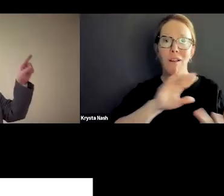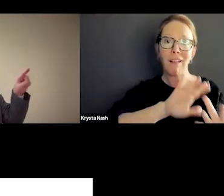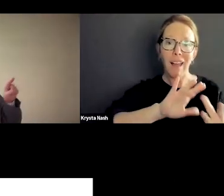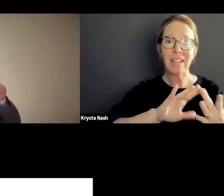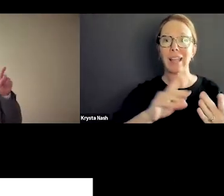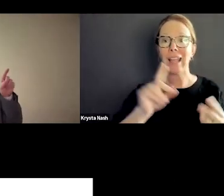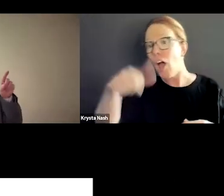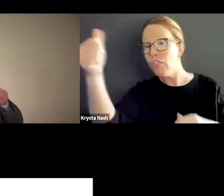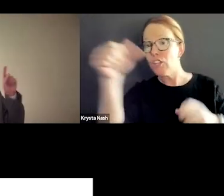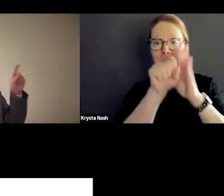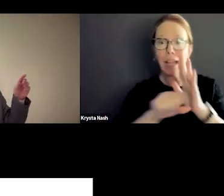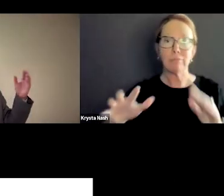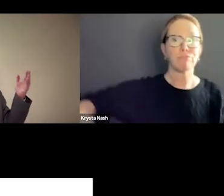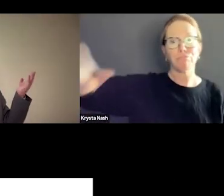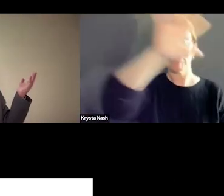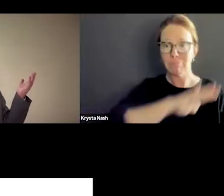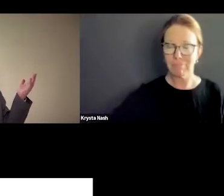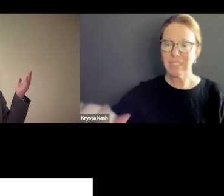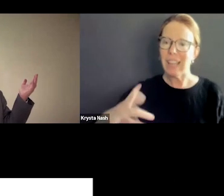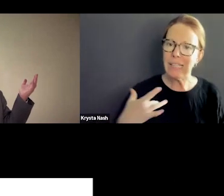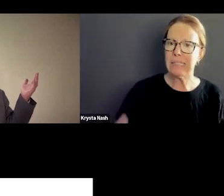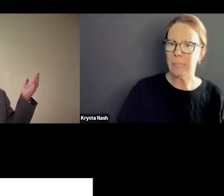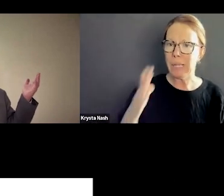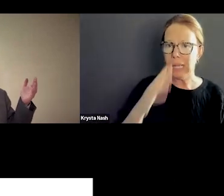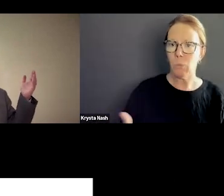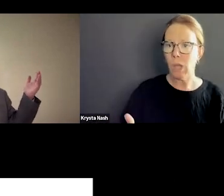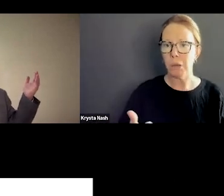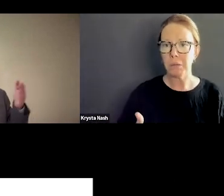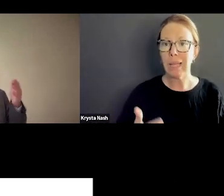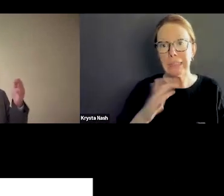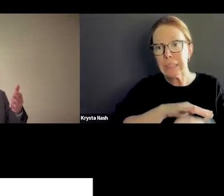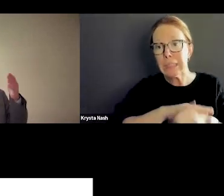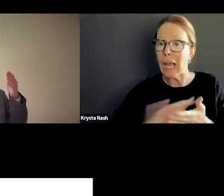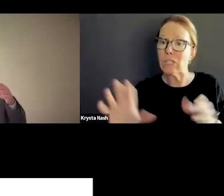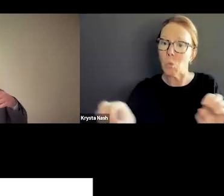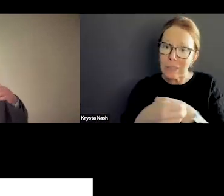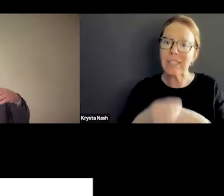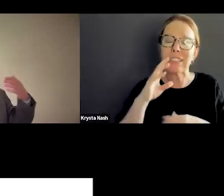any state around you and they will normally work. It's a nice organization where they will try to help you figure out a way.